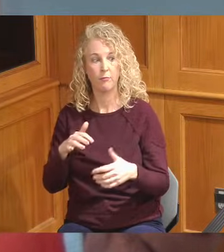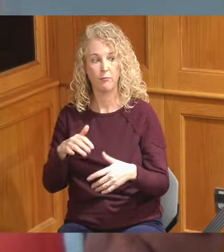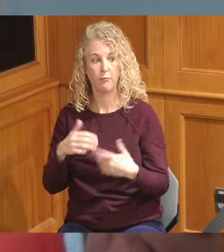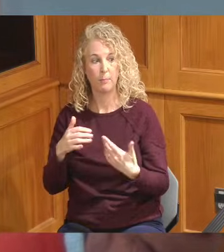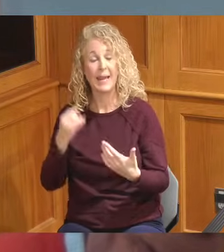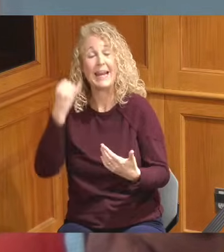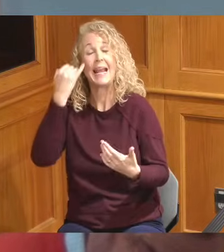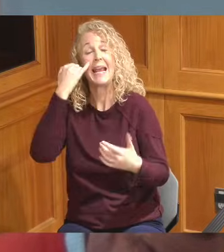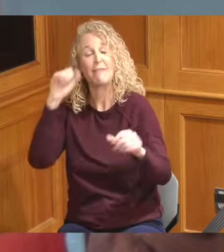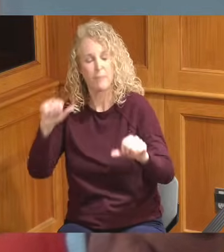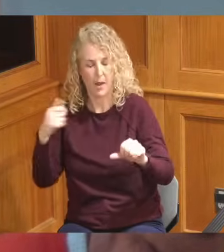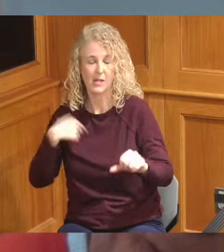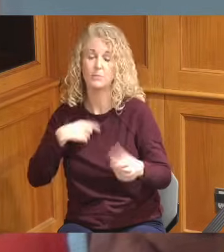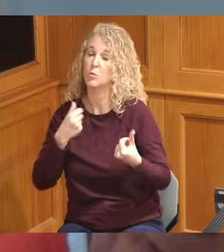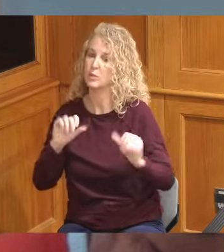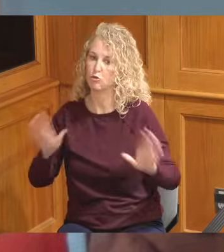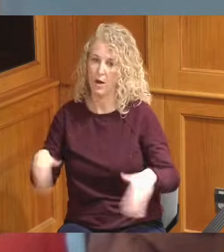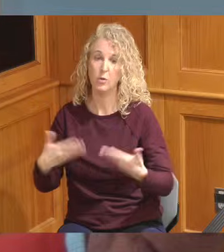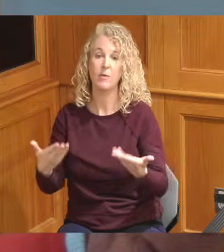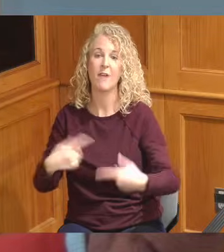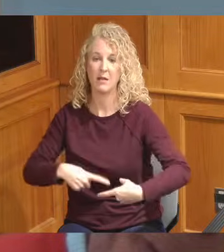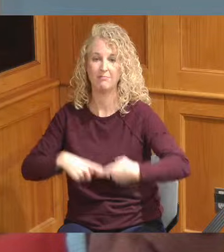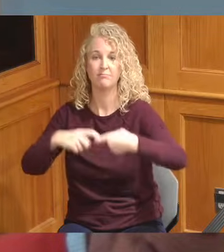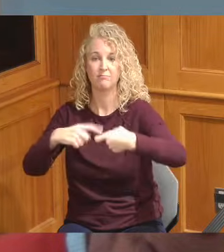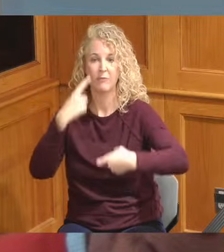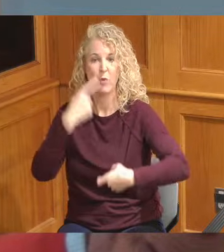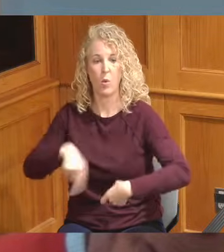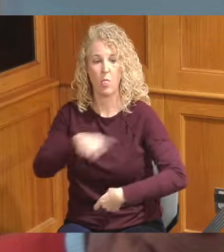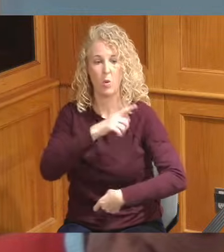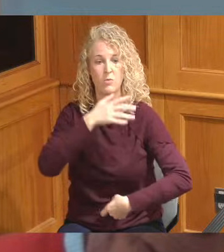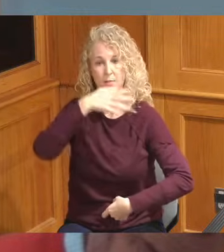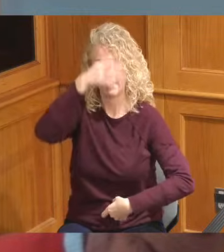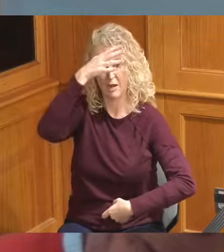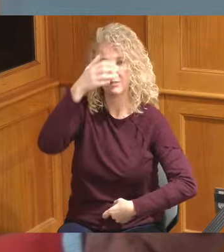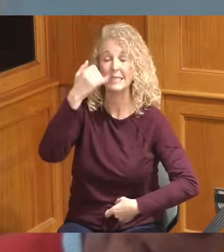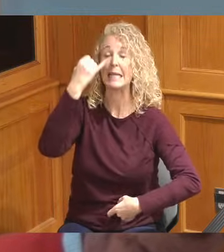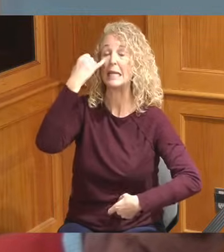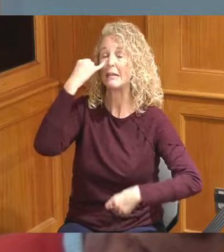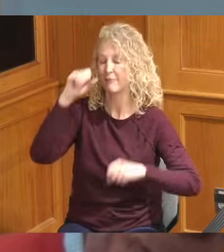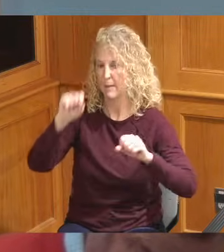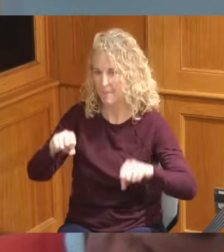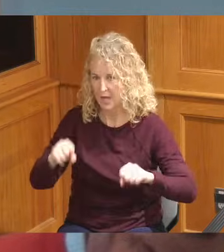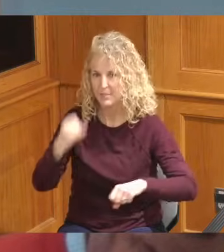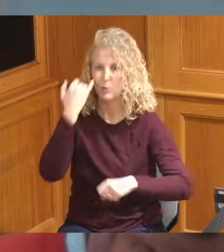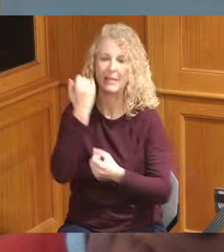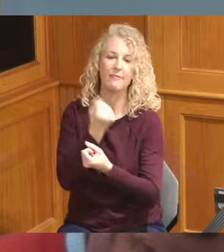possible we do provide respite as well and whenever it's it's feasible Commissioner. So